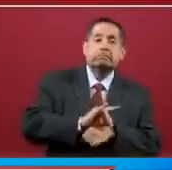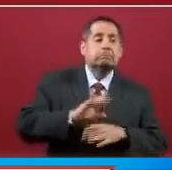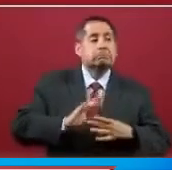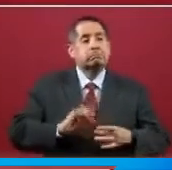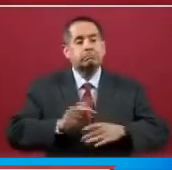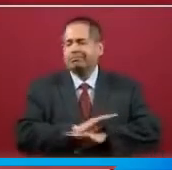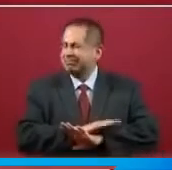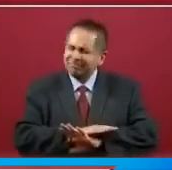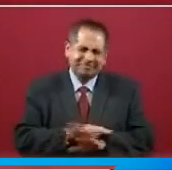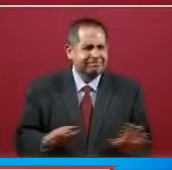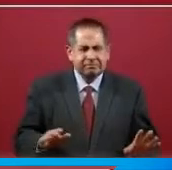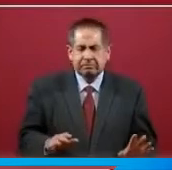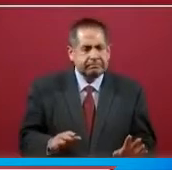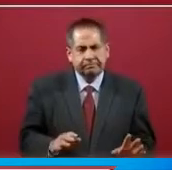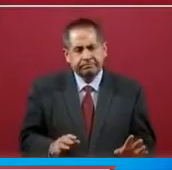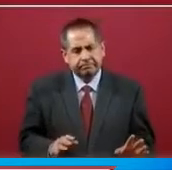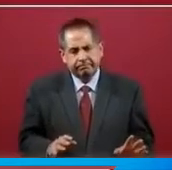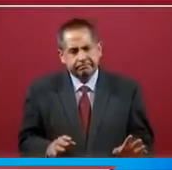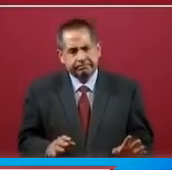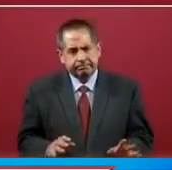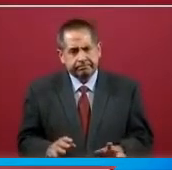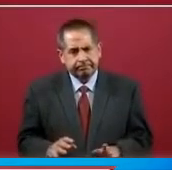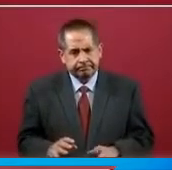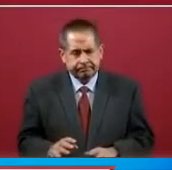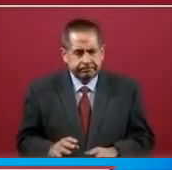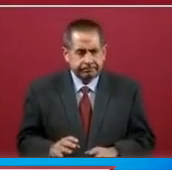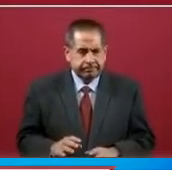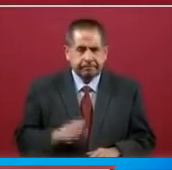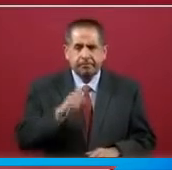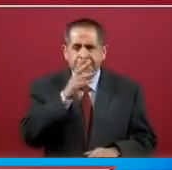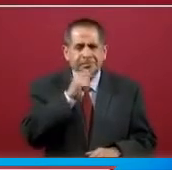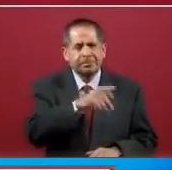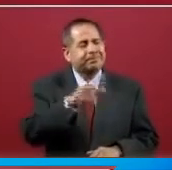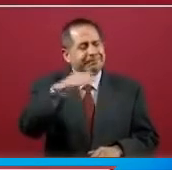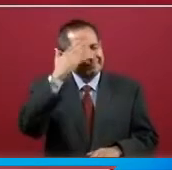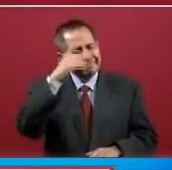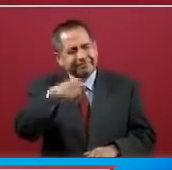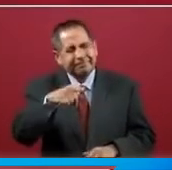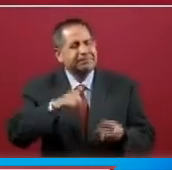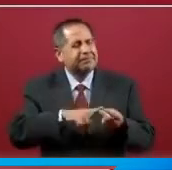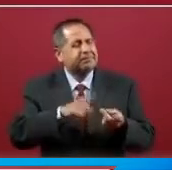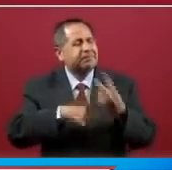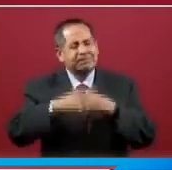There is freedom and it will be exercised The President always says what he thinks responsibly